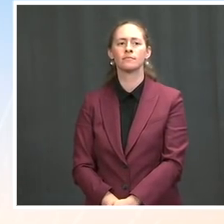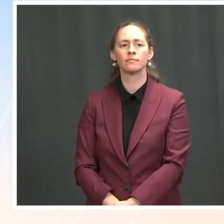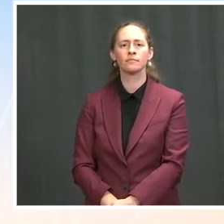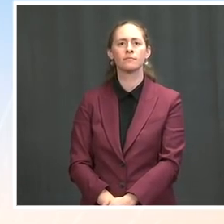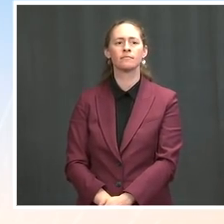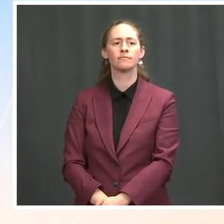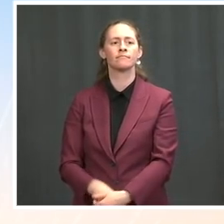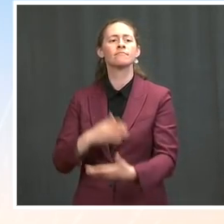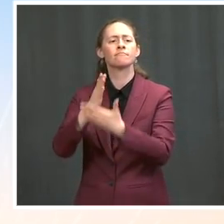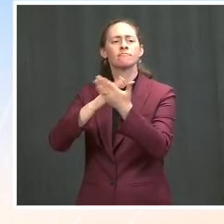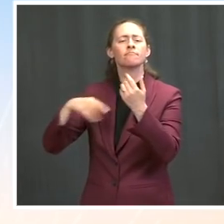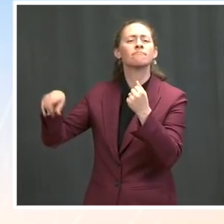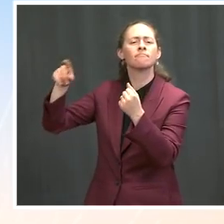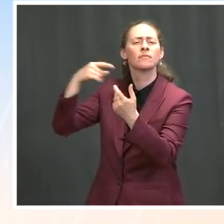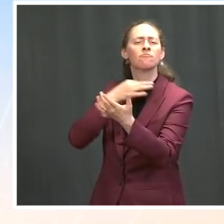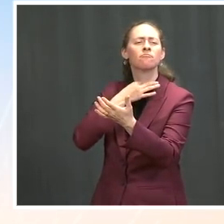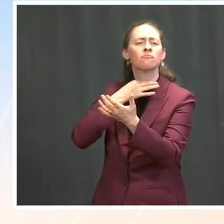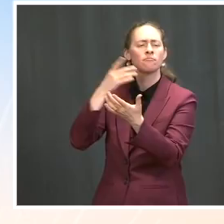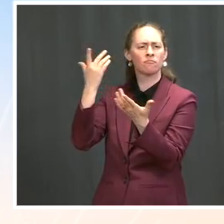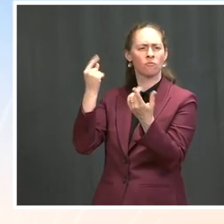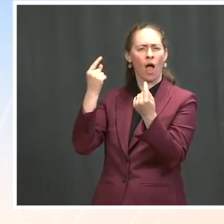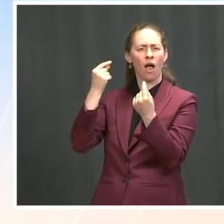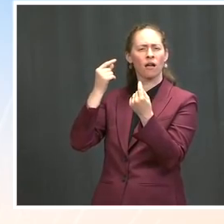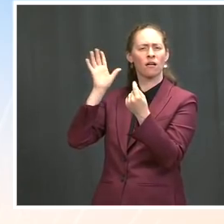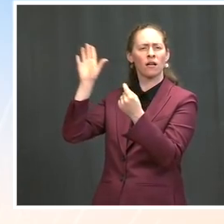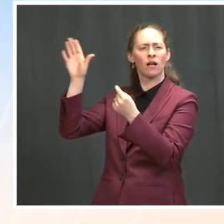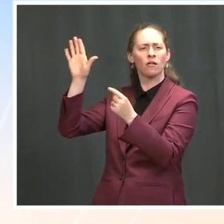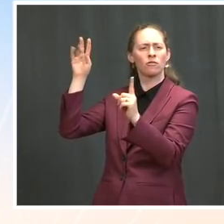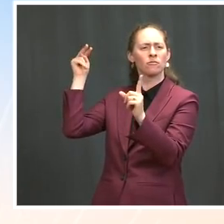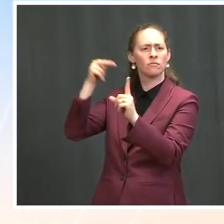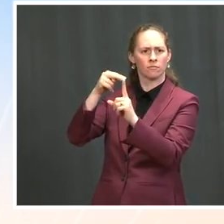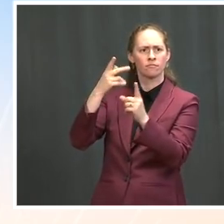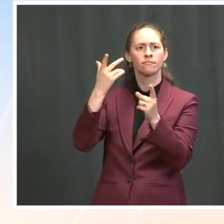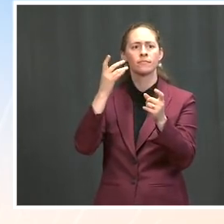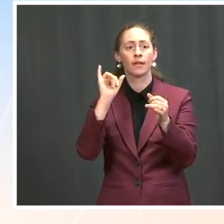of his OPM nominee over fears that, if confirmed, she would incorporate what they see